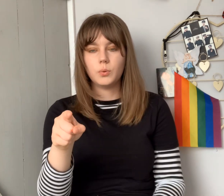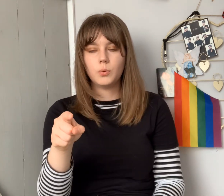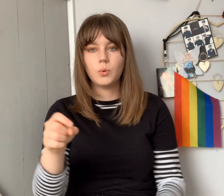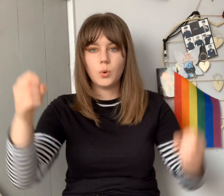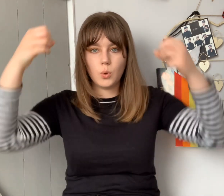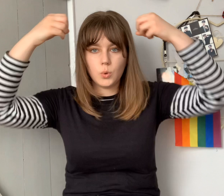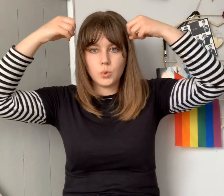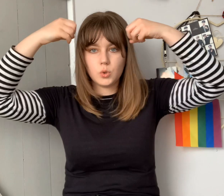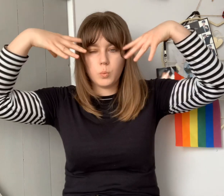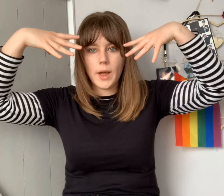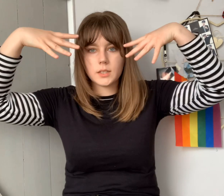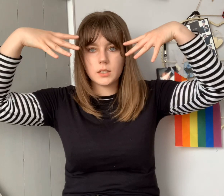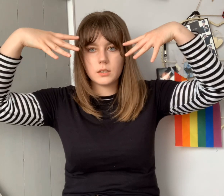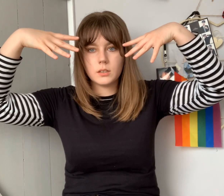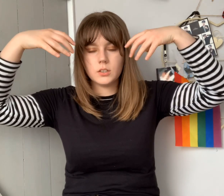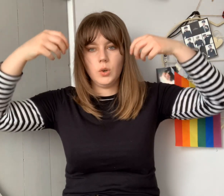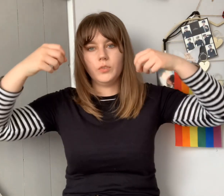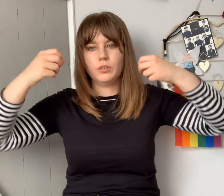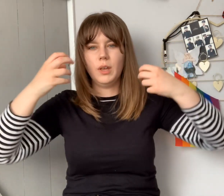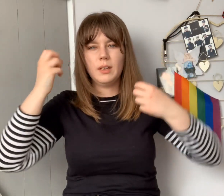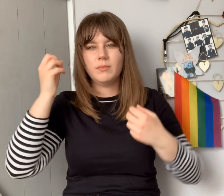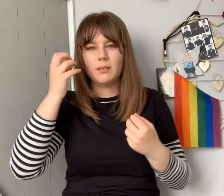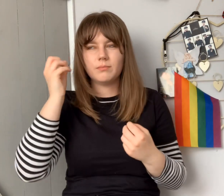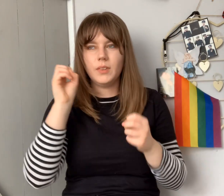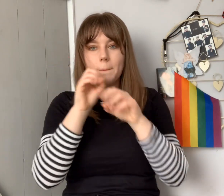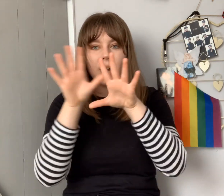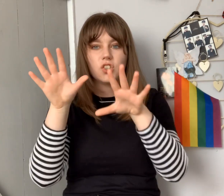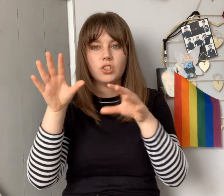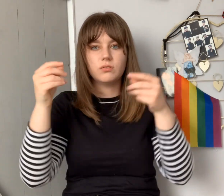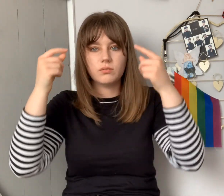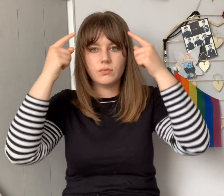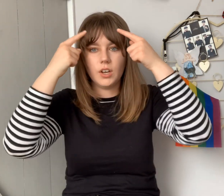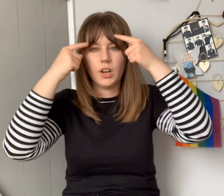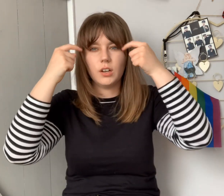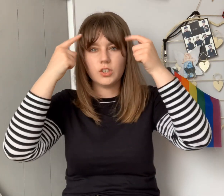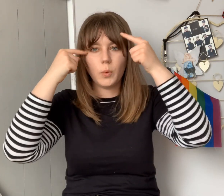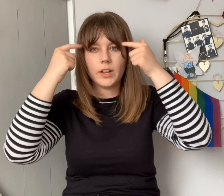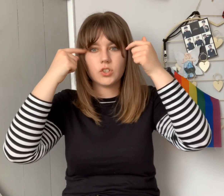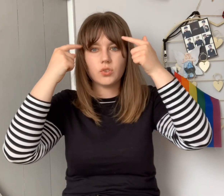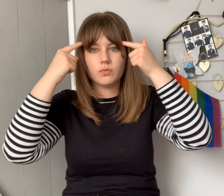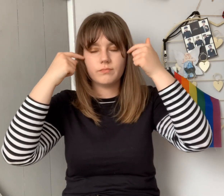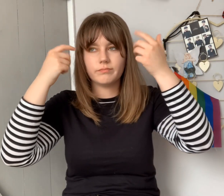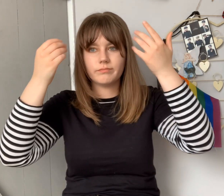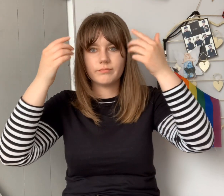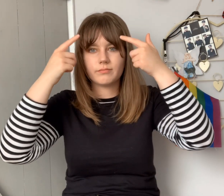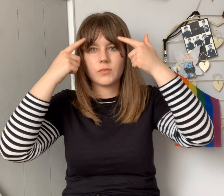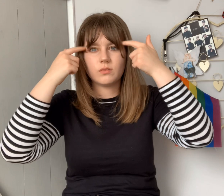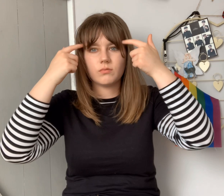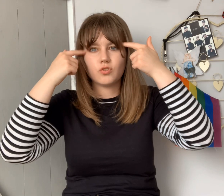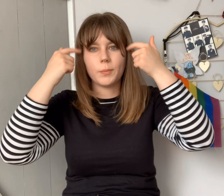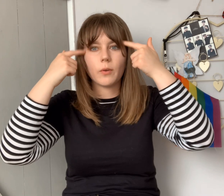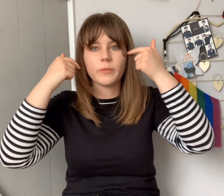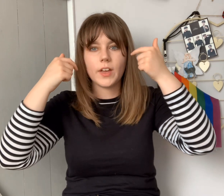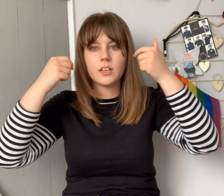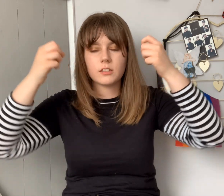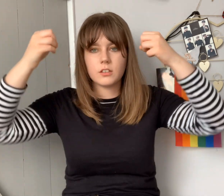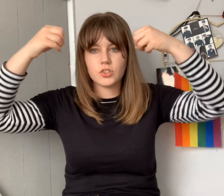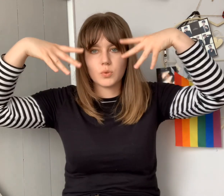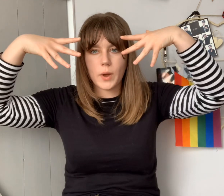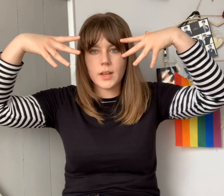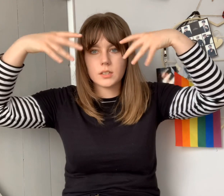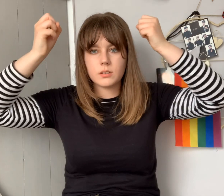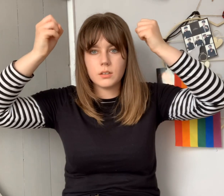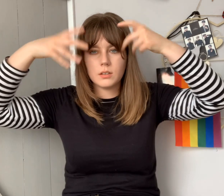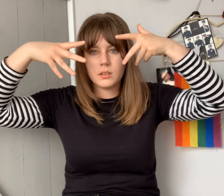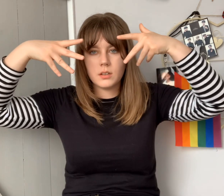"You sweat" so if you imagine sweat dripping off your face "sweat"